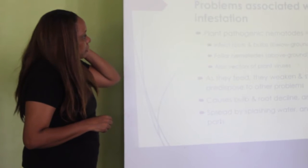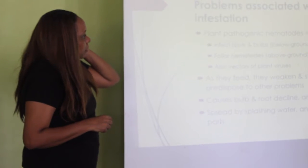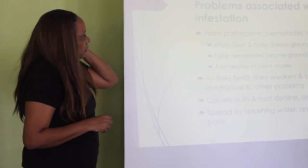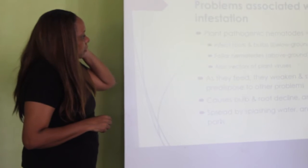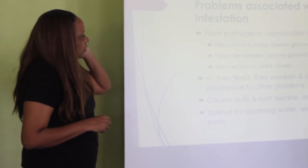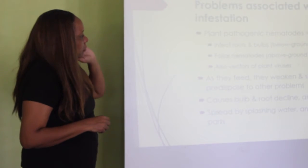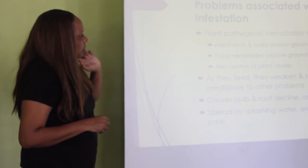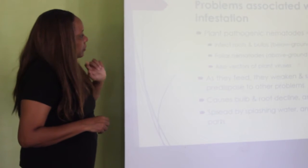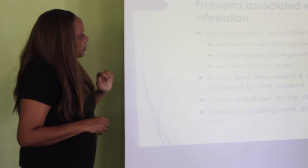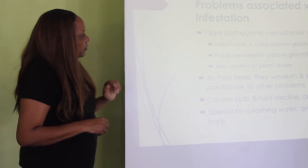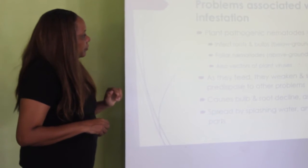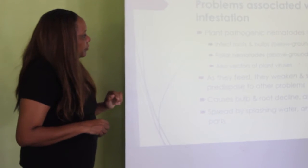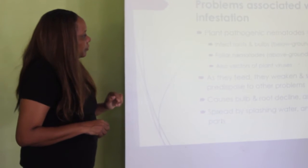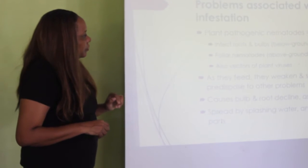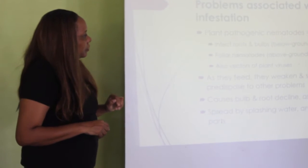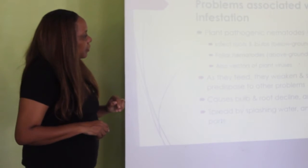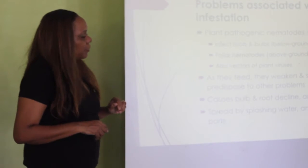so they've infected roots and the bulbs